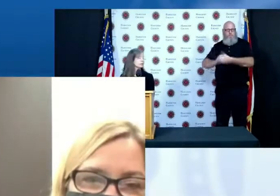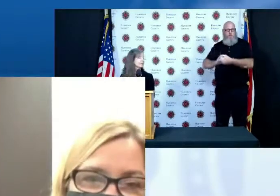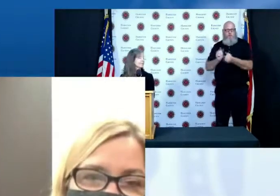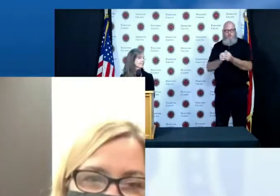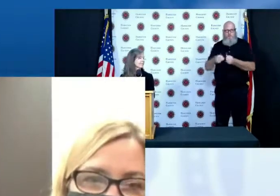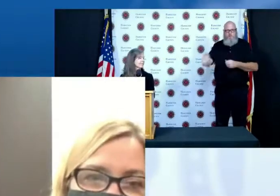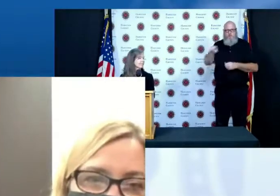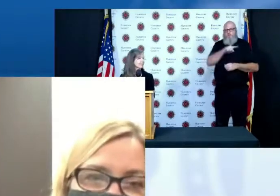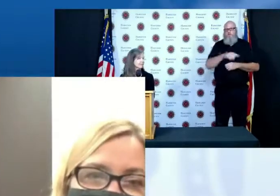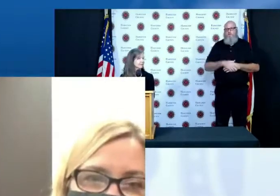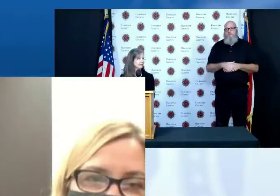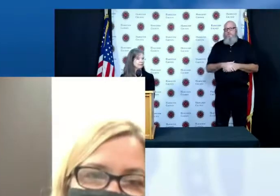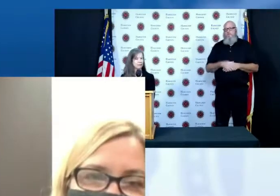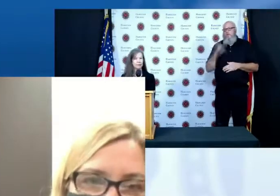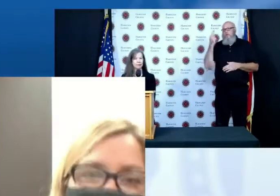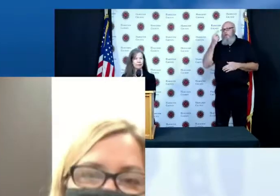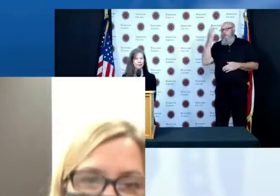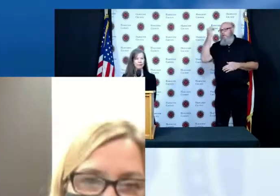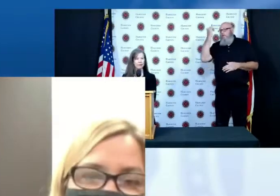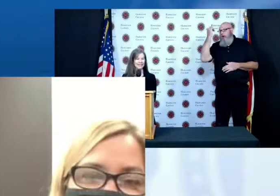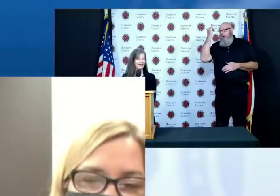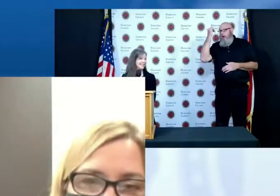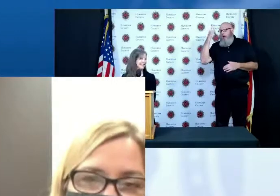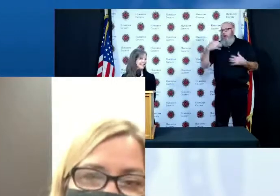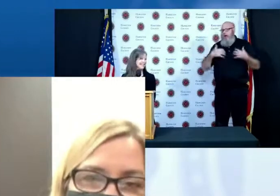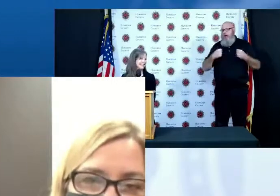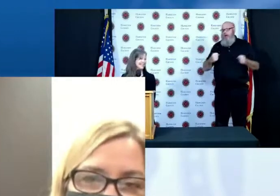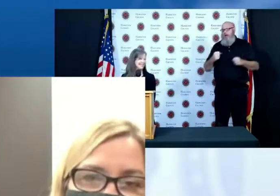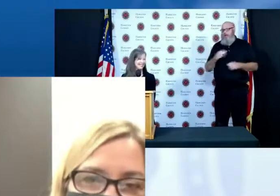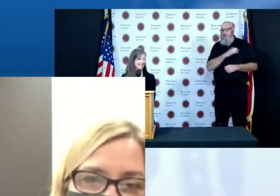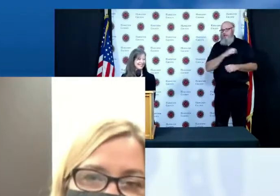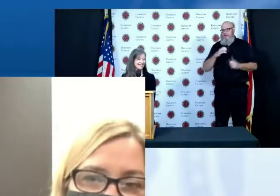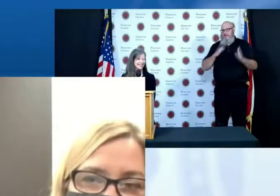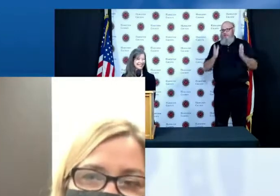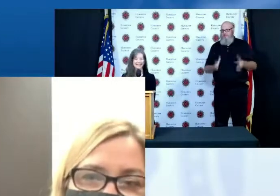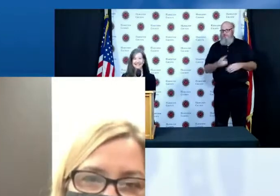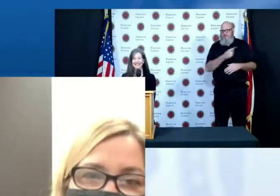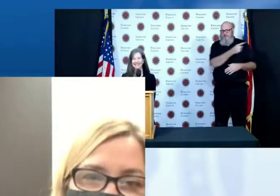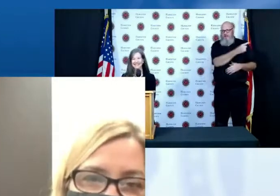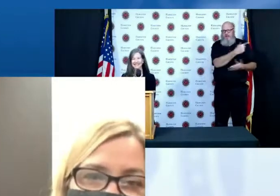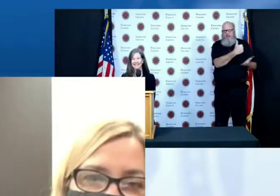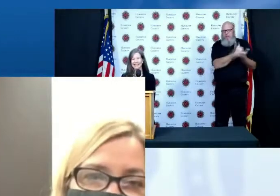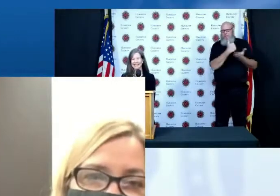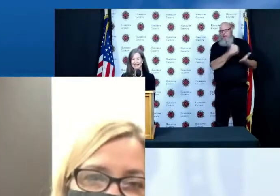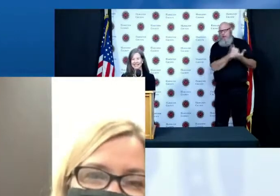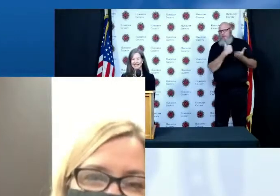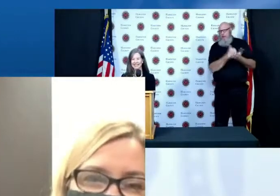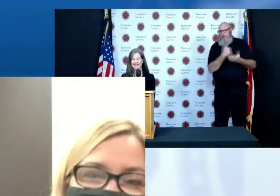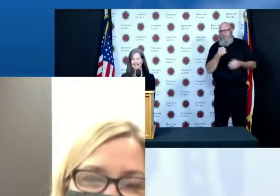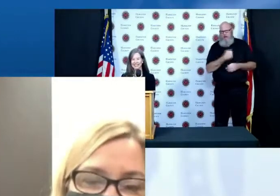our polling places for last November in terms of the booths etc when we needed to figure out how we